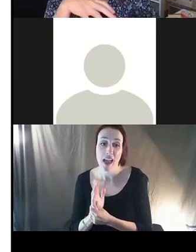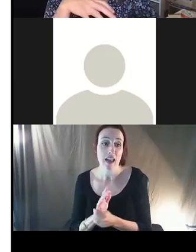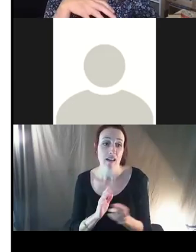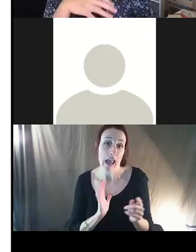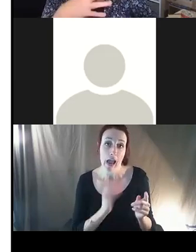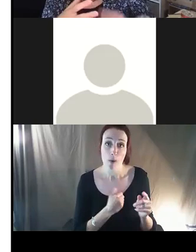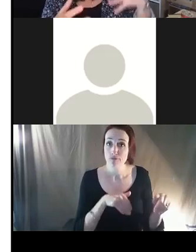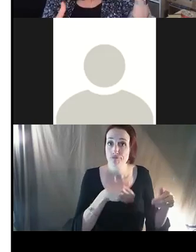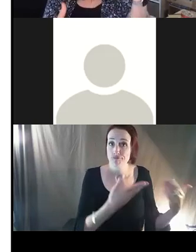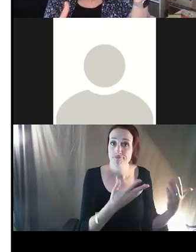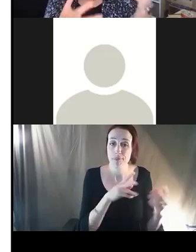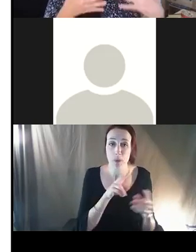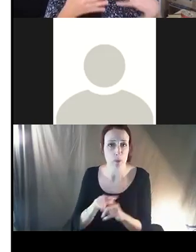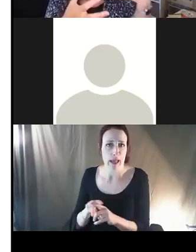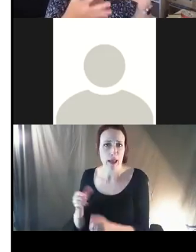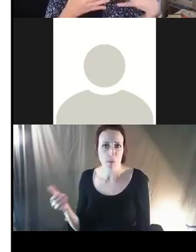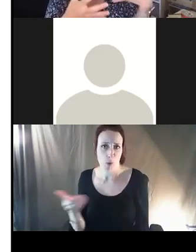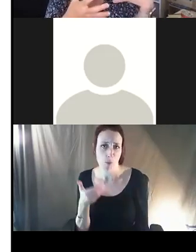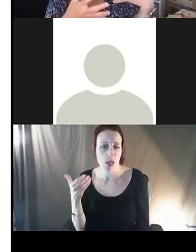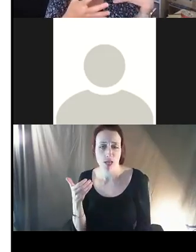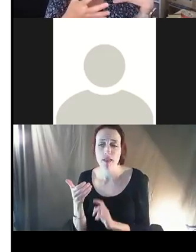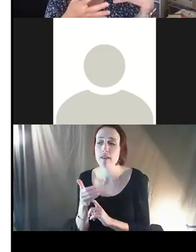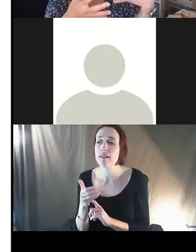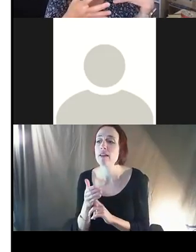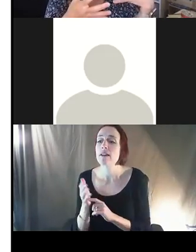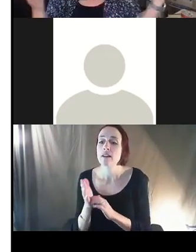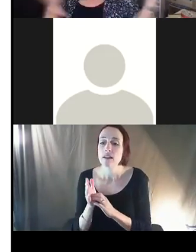Sometimes the real estate option because we have so